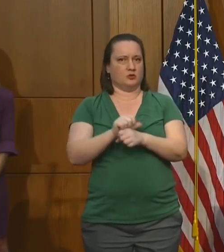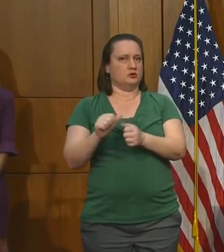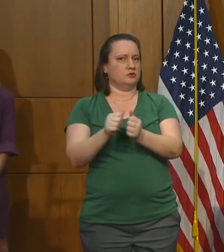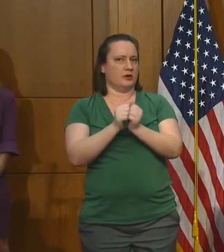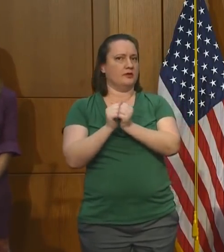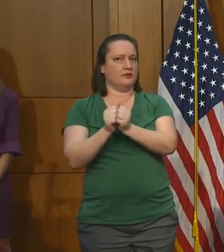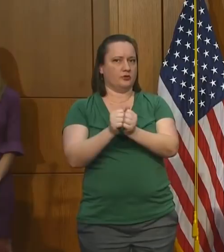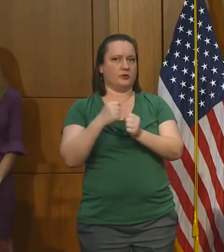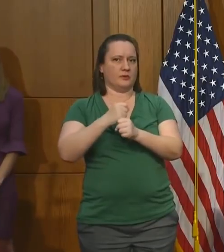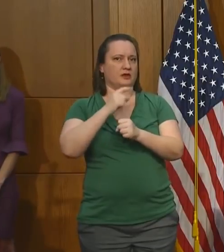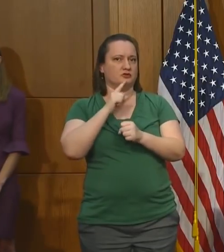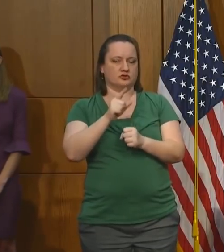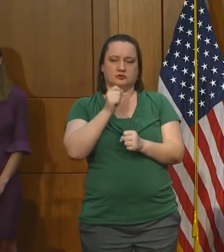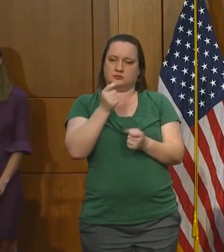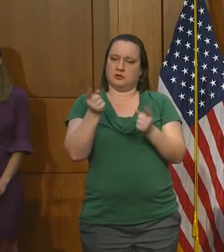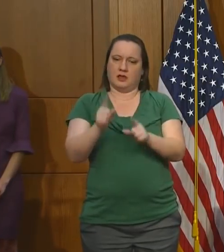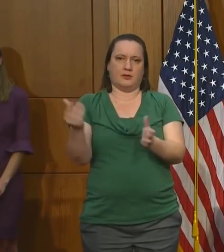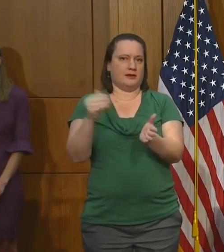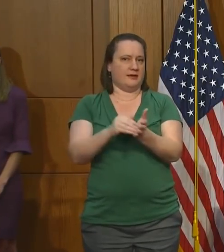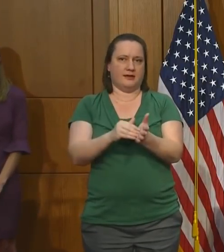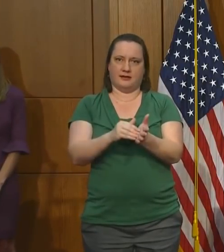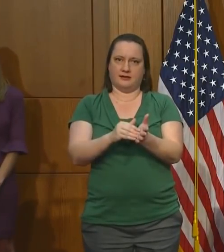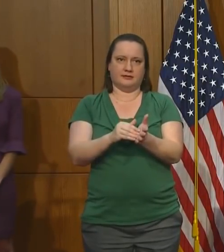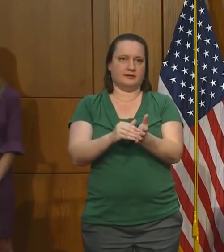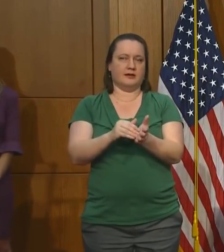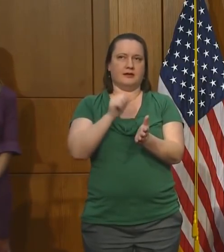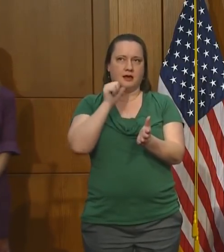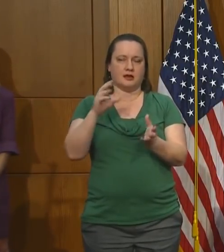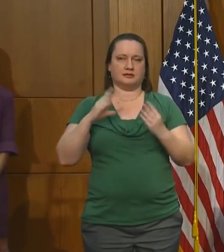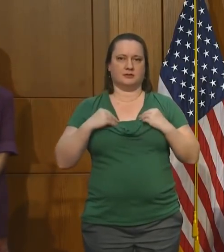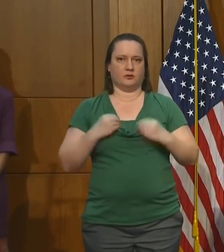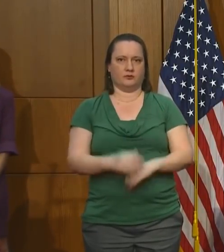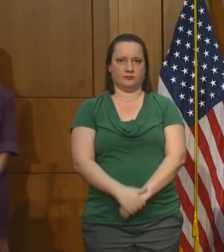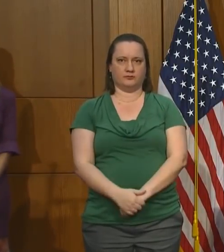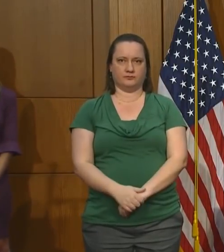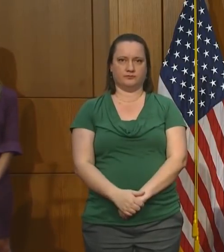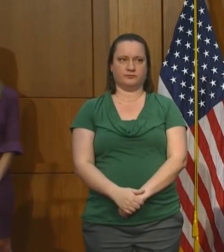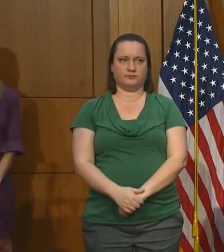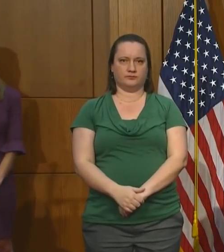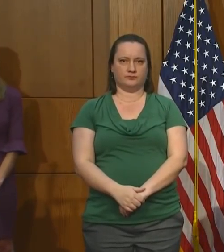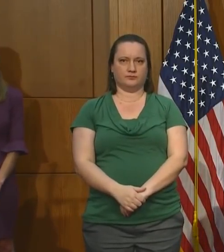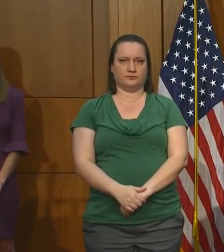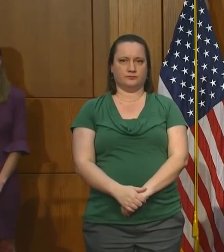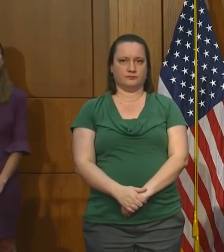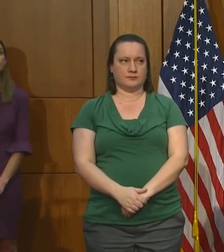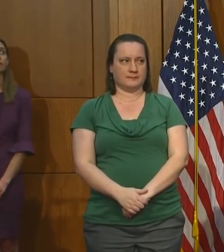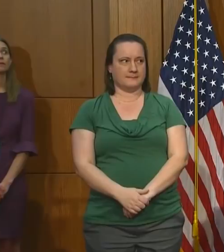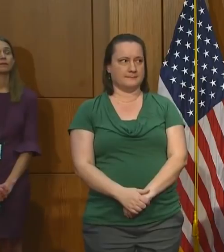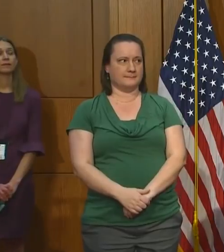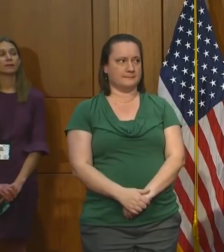NEVER HAPPEN TO. VIRGINIANS THAT SHOULD NEVER HAPPEN TO AMERICANS AND SO WE NEED TO WORK TOGETHER. TO MAKE SURE